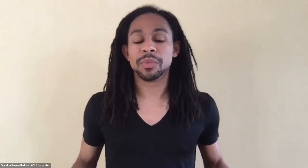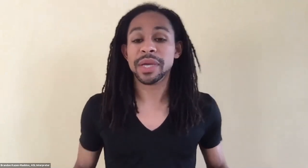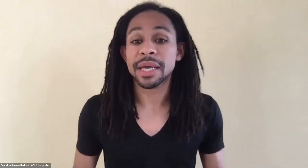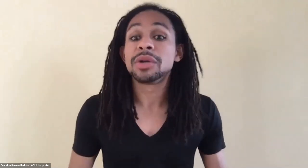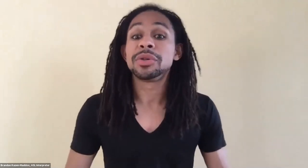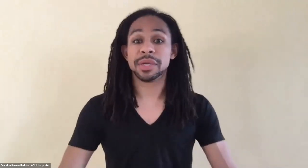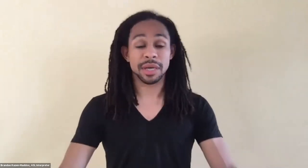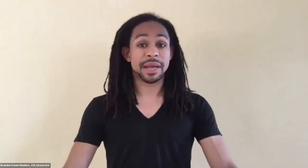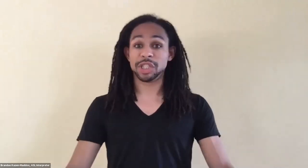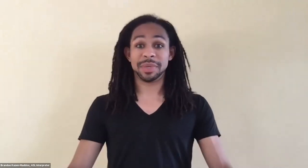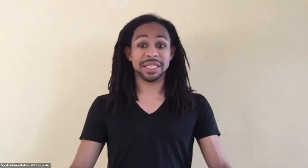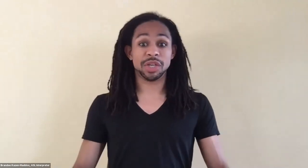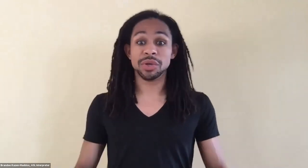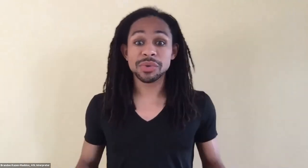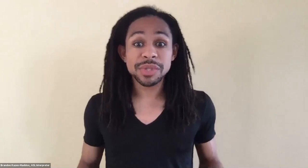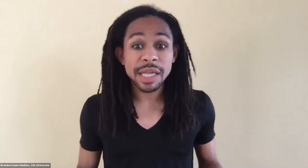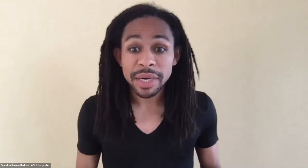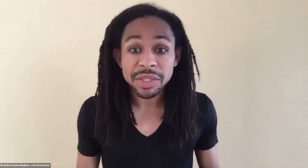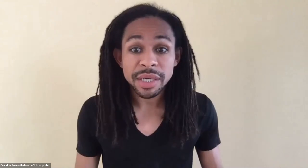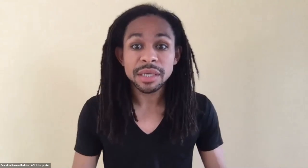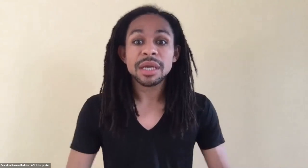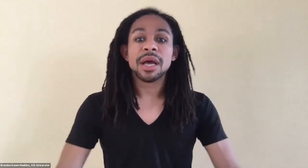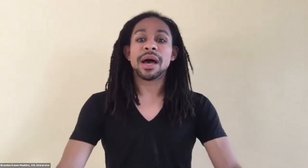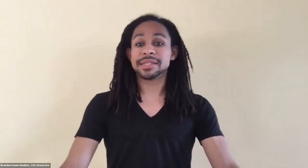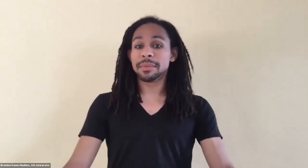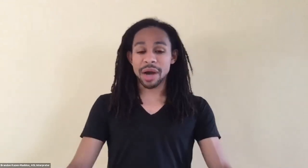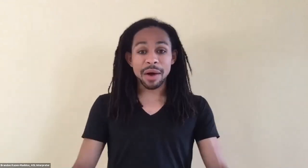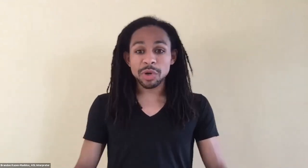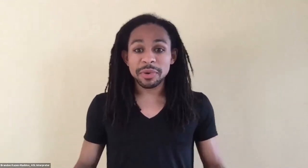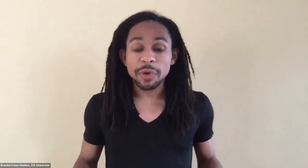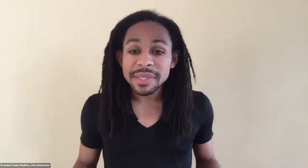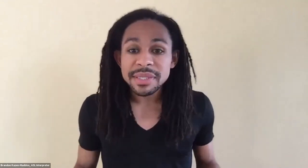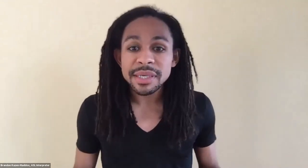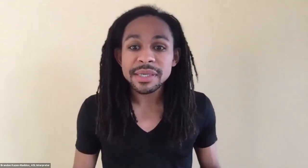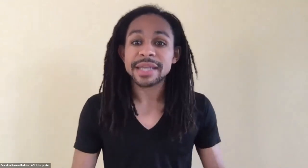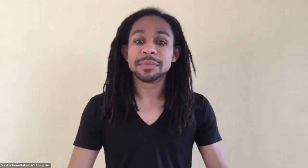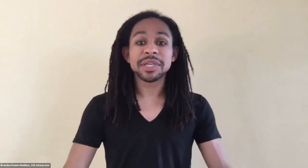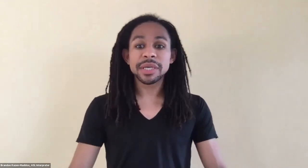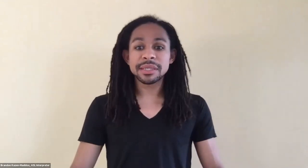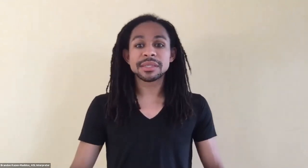we included an LGBTQ celebration, summer outdoor performances, exhibitions